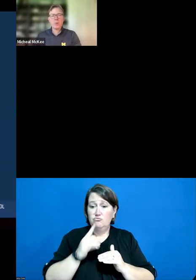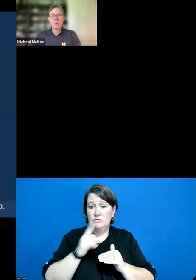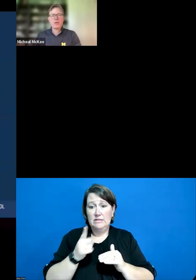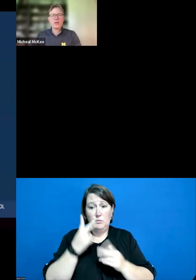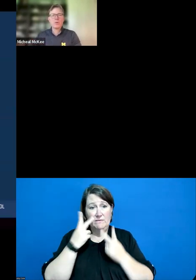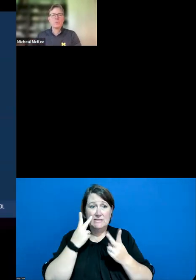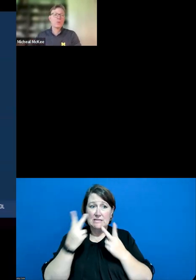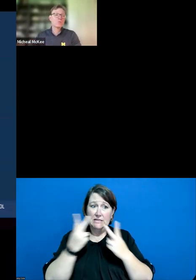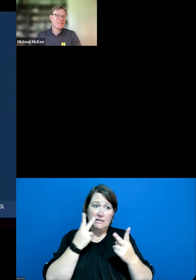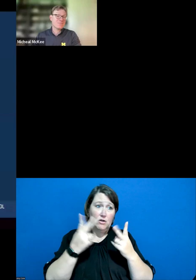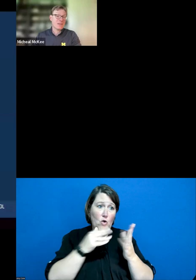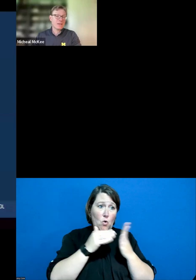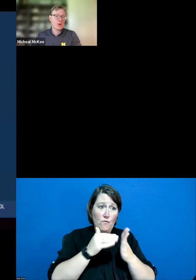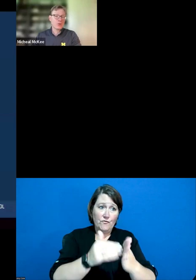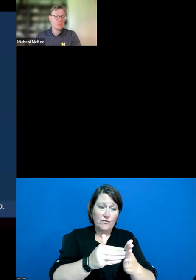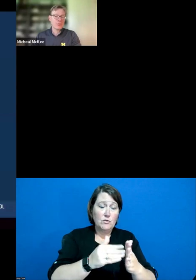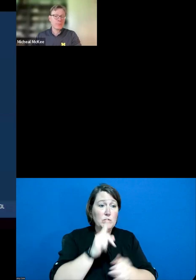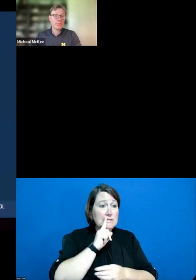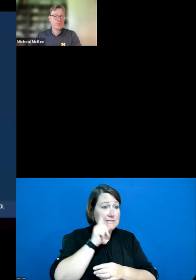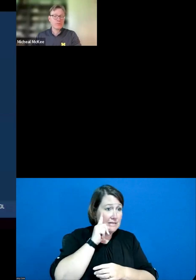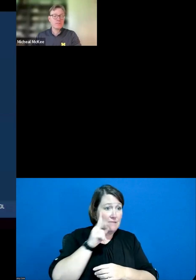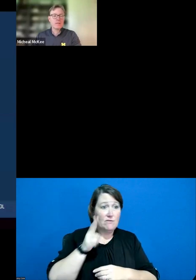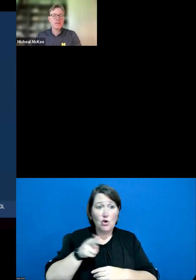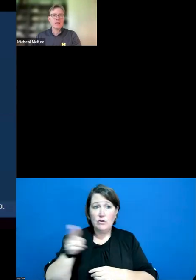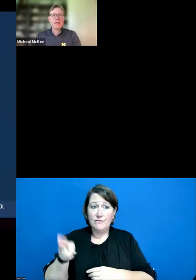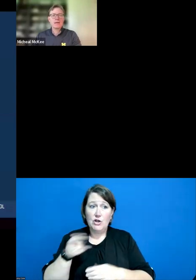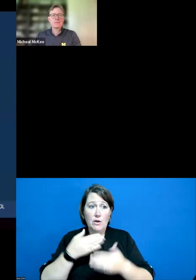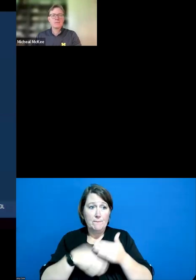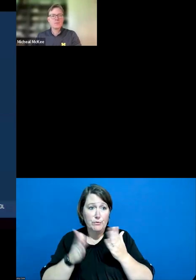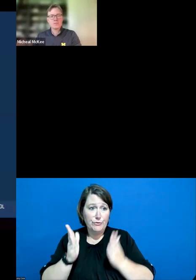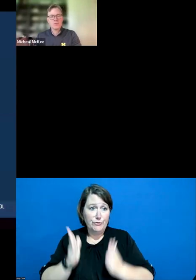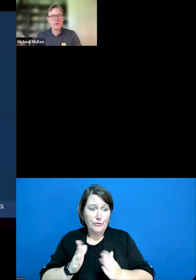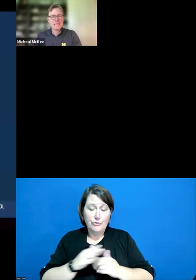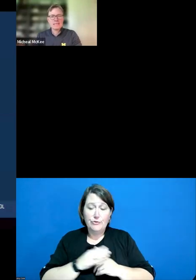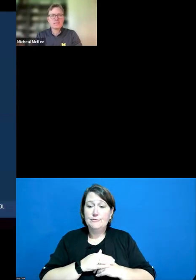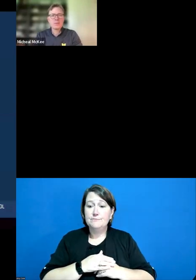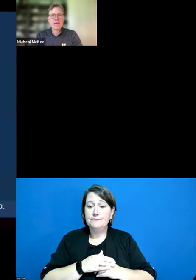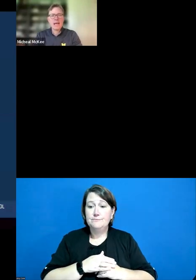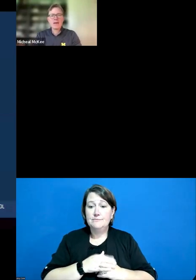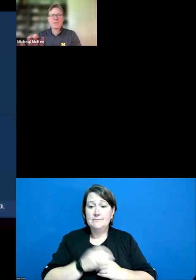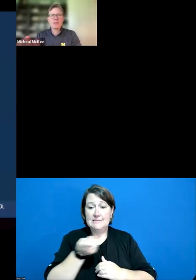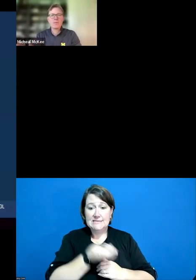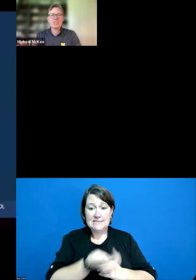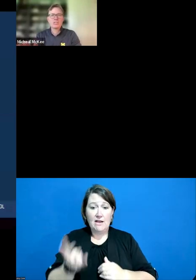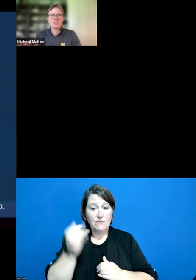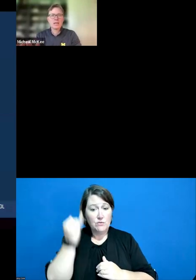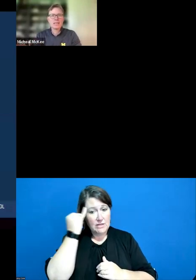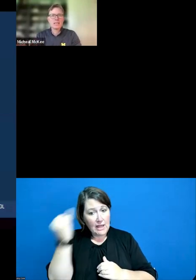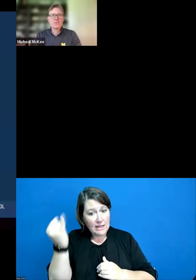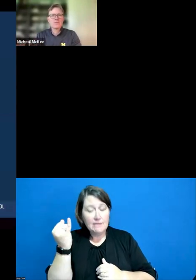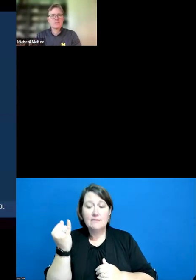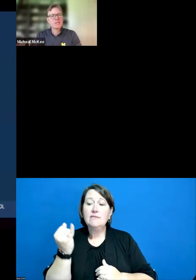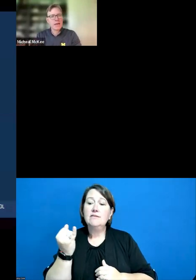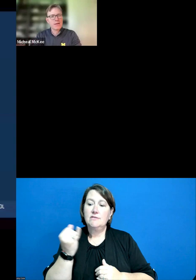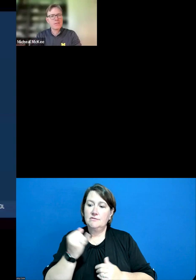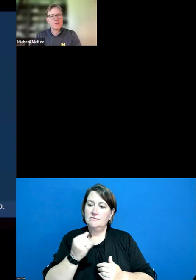the board with both depth and hard of hearing births. And so there's several ideas that we have, but I want to just kind of give the scale